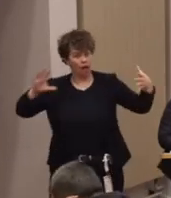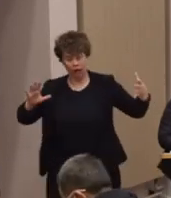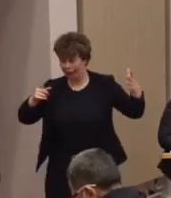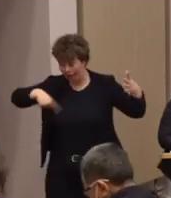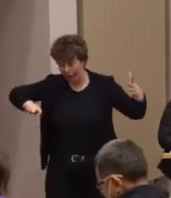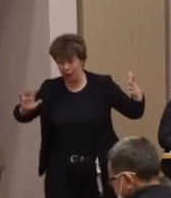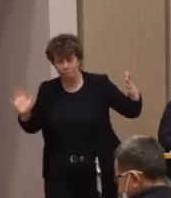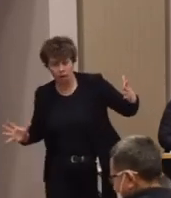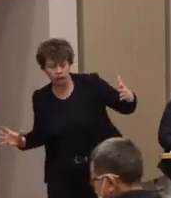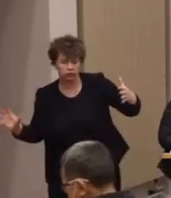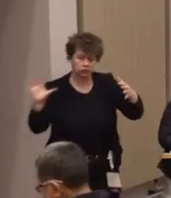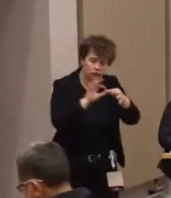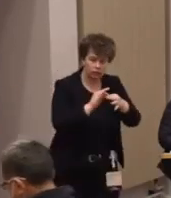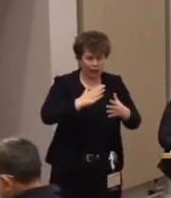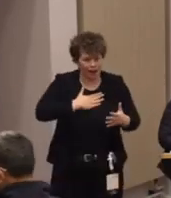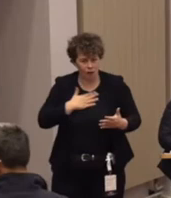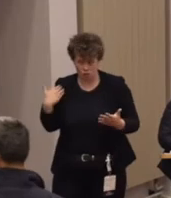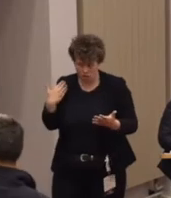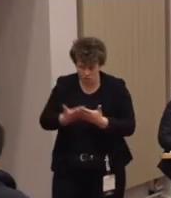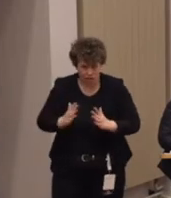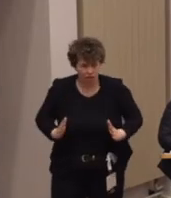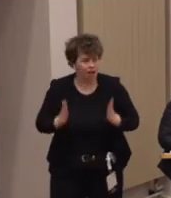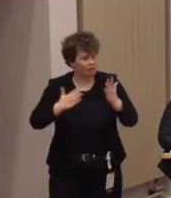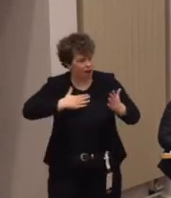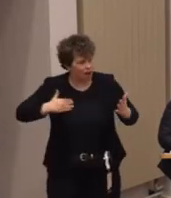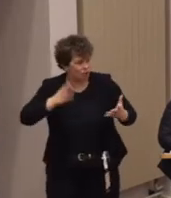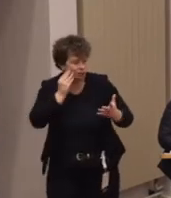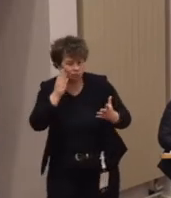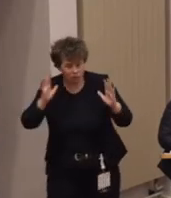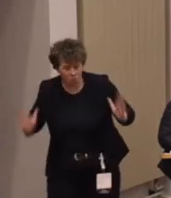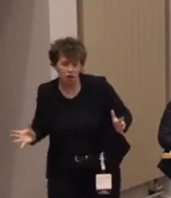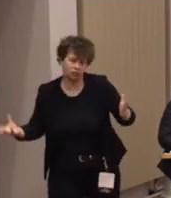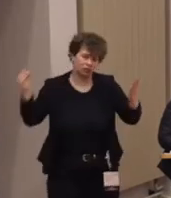with research, studies and plans, with the evidence in different levels.